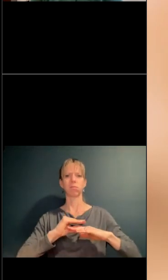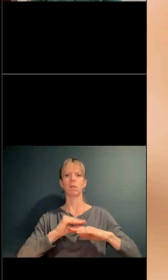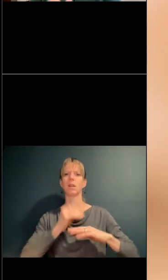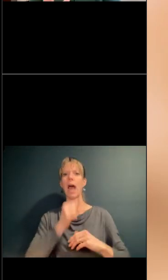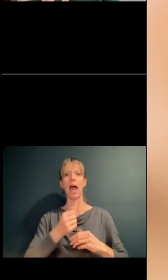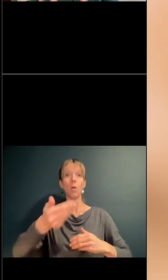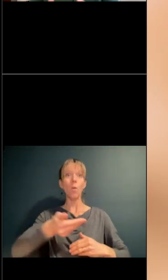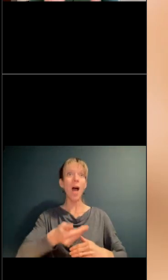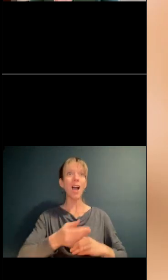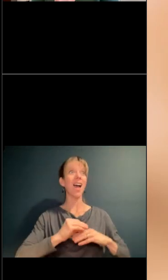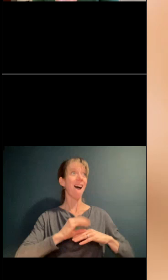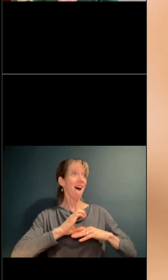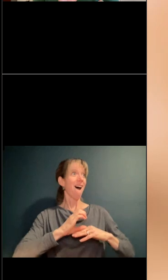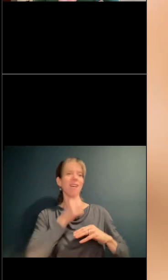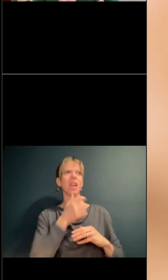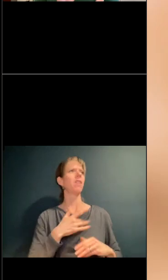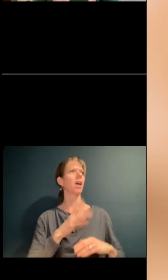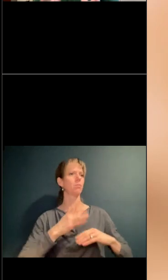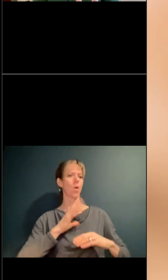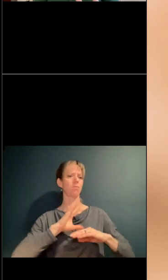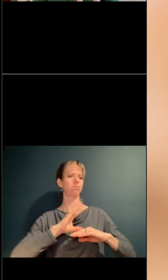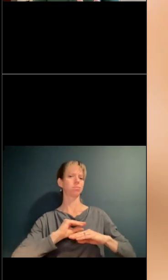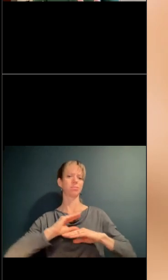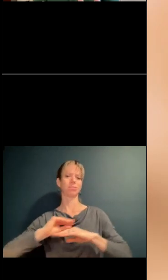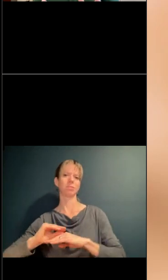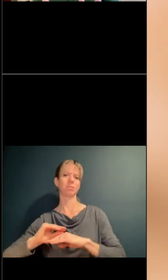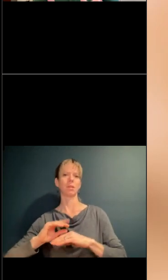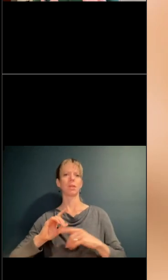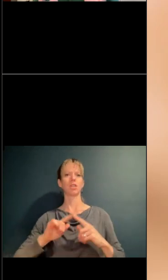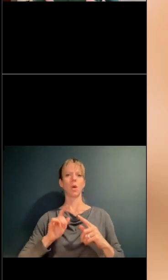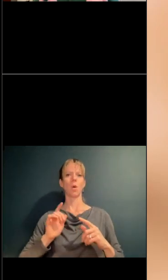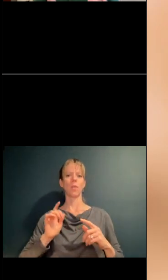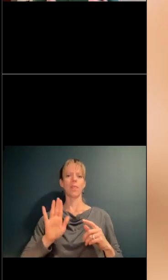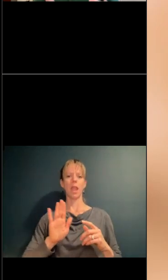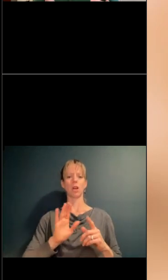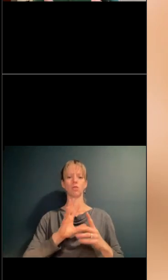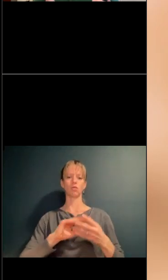I want us to think about what it looks like to bend those stories in that direction of